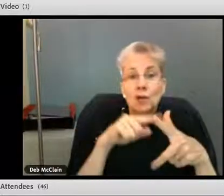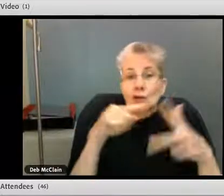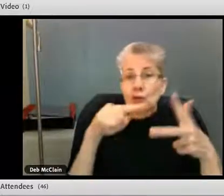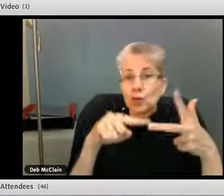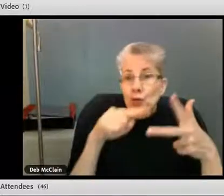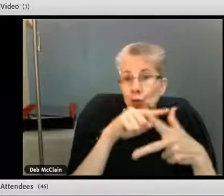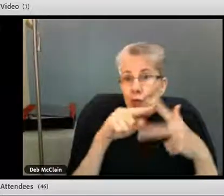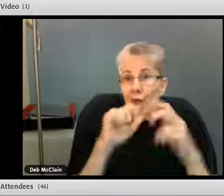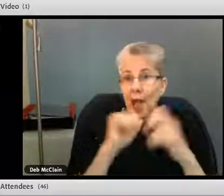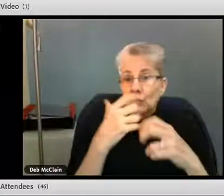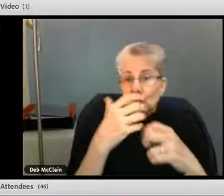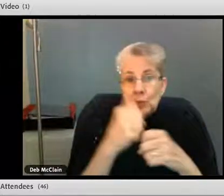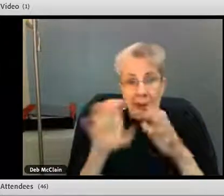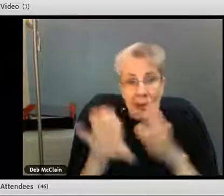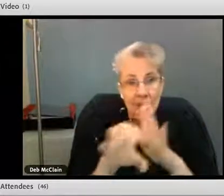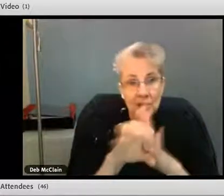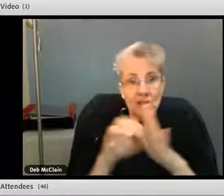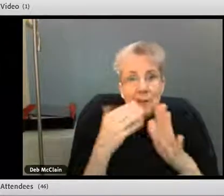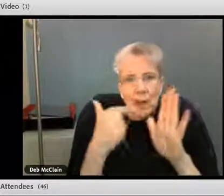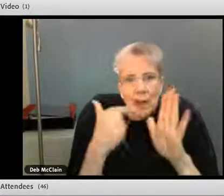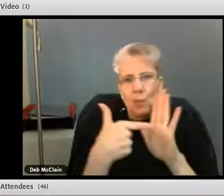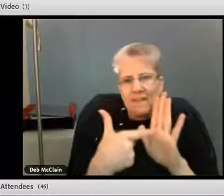and some really good readable tips within them.